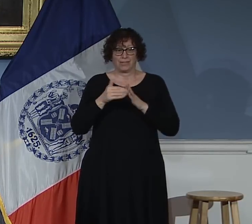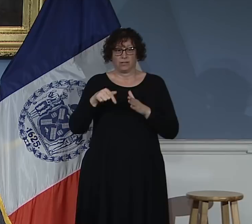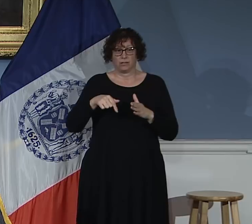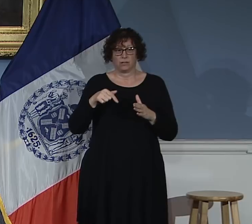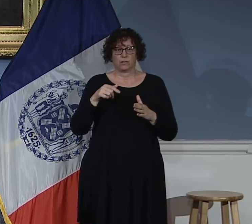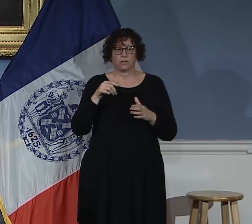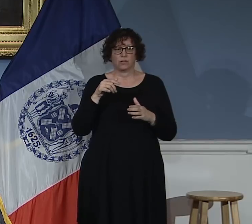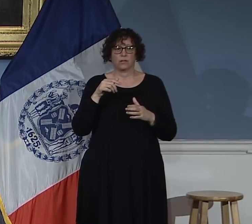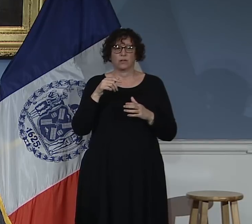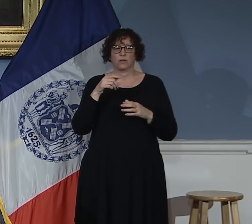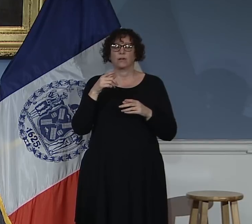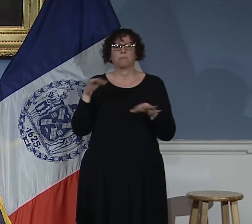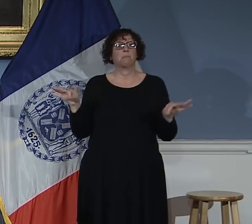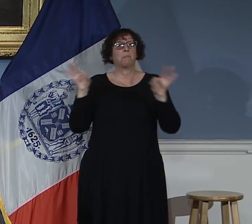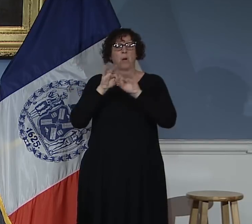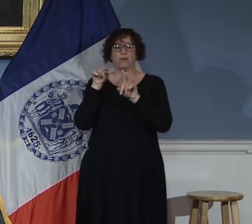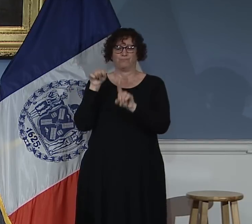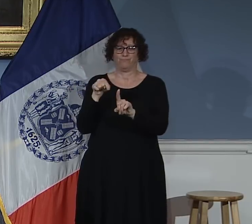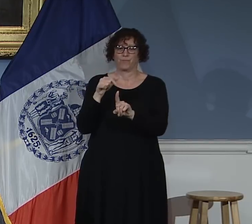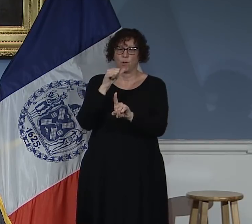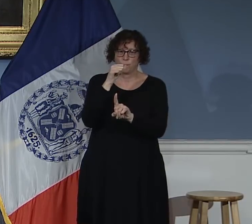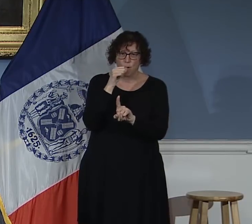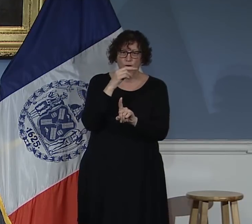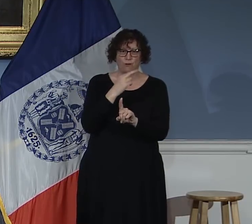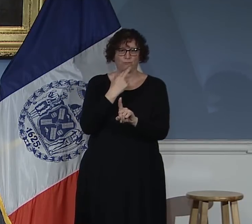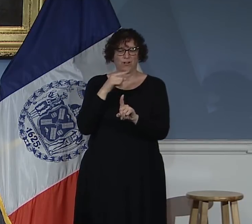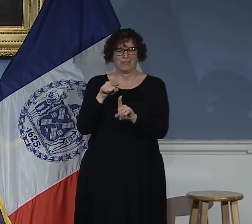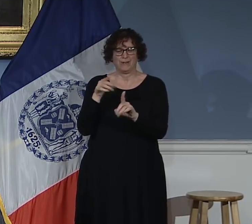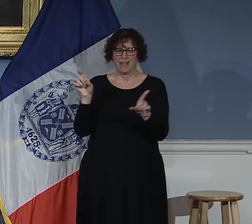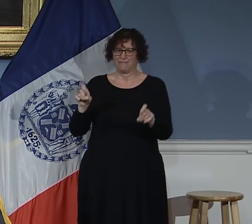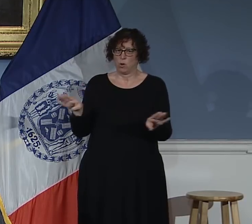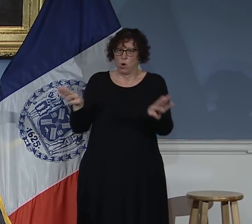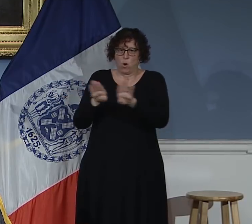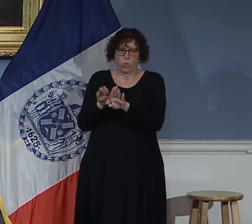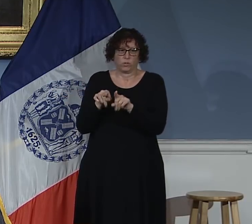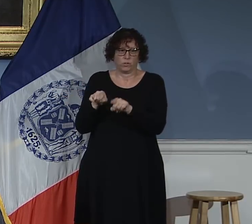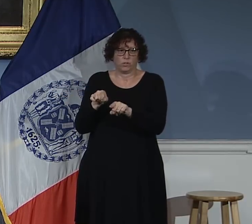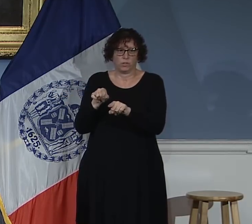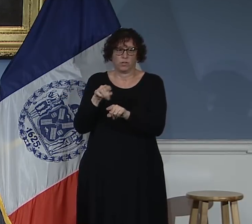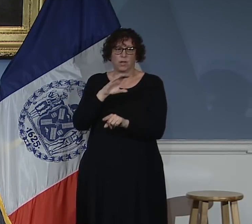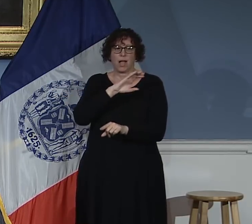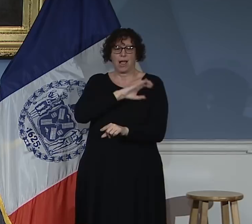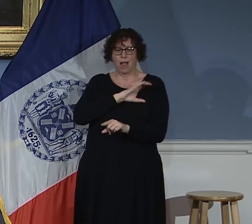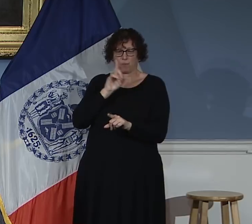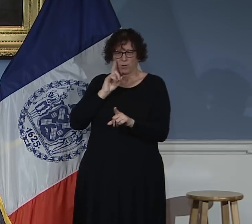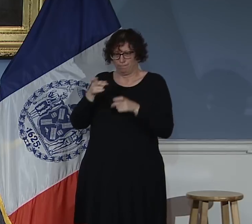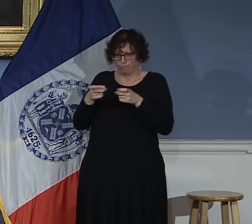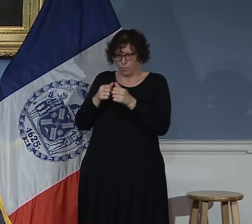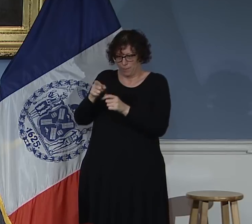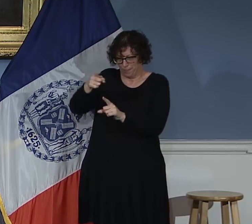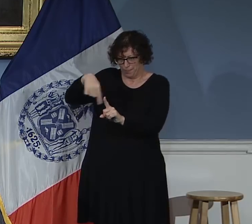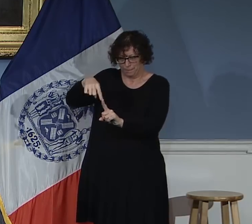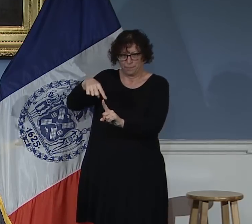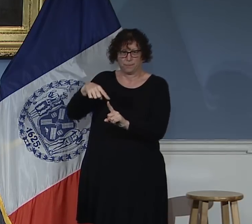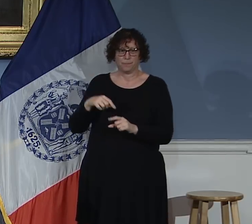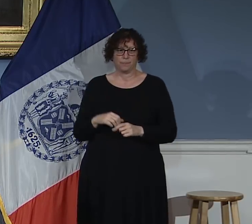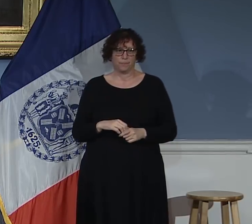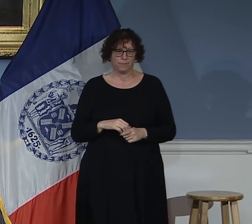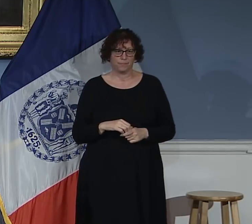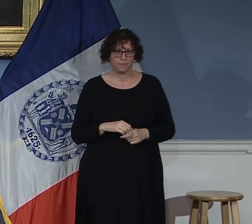TALKED ABOUT, RESTAURANTS AND BARS. THE OTHER THINGS ERLAETD TO IMMEDIATE HEALTH